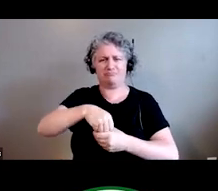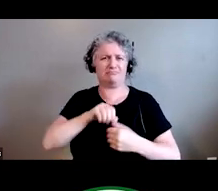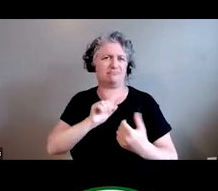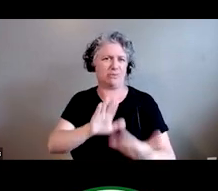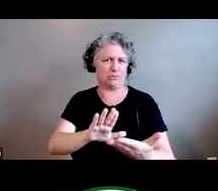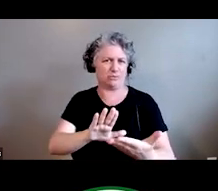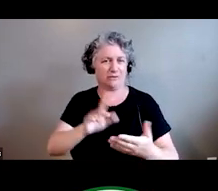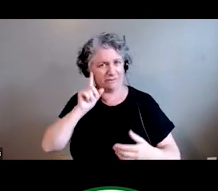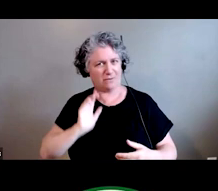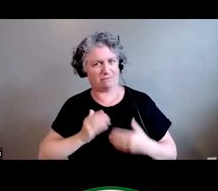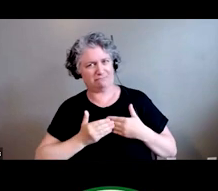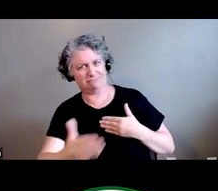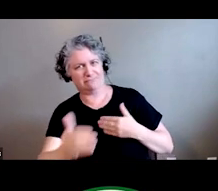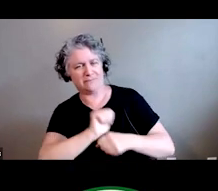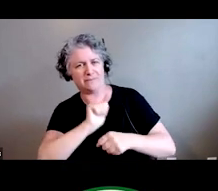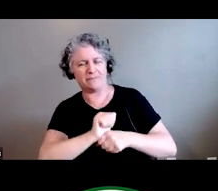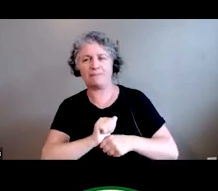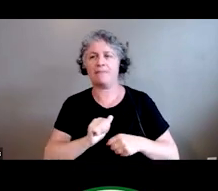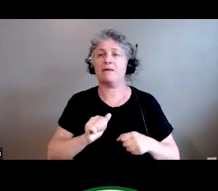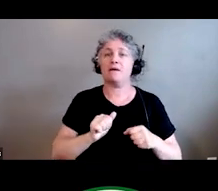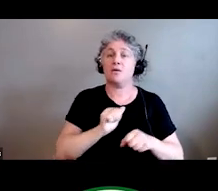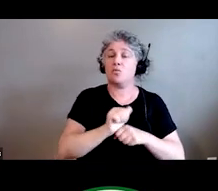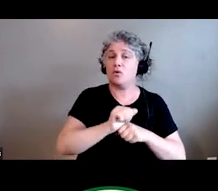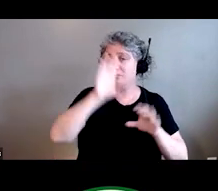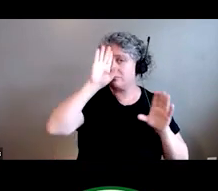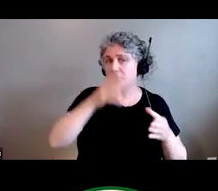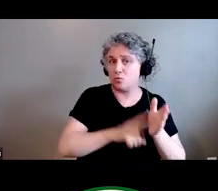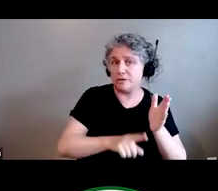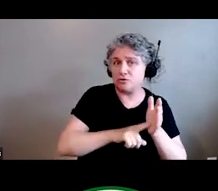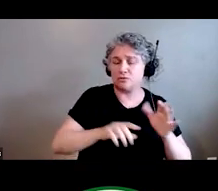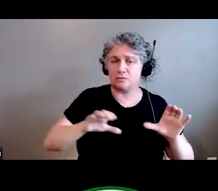that partnering across the academic community boundary comes with hurdles for both academic